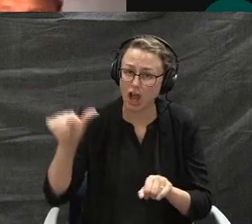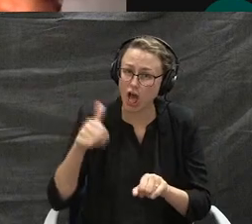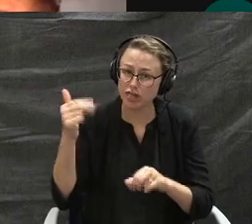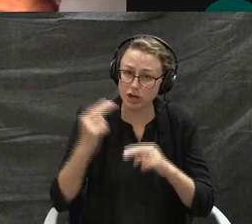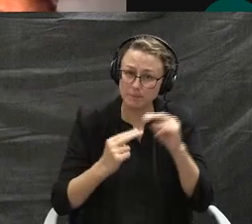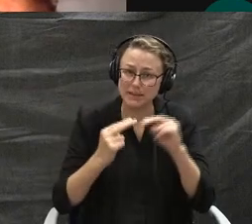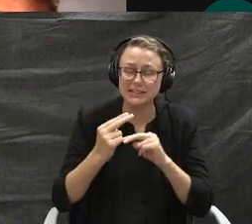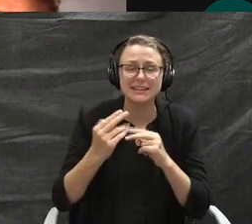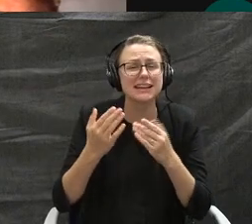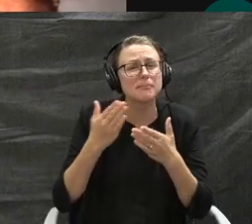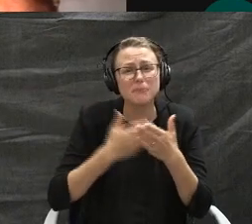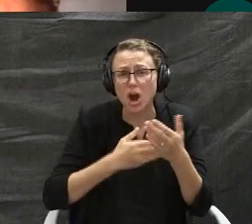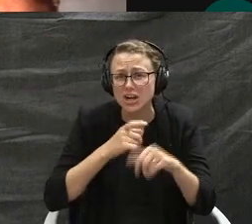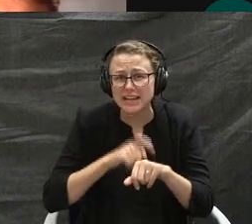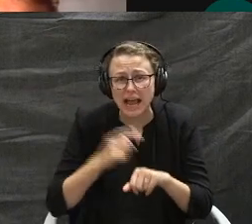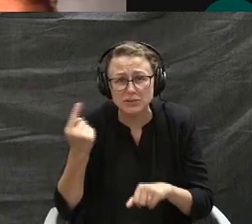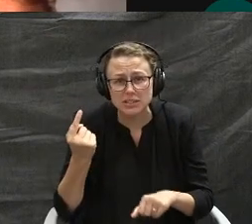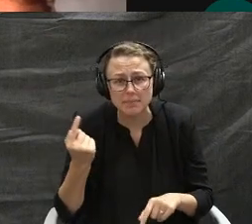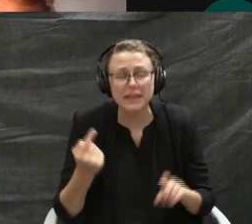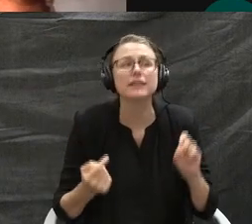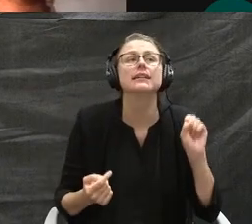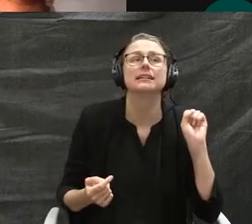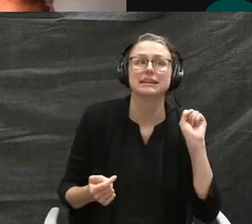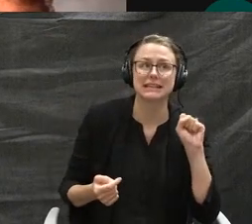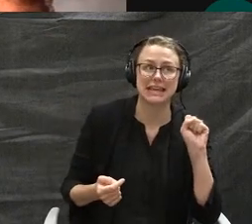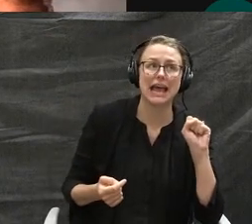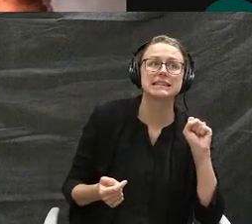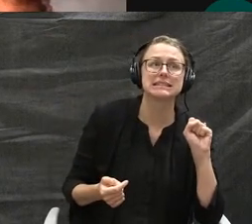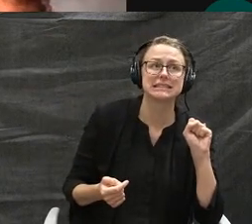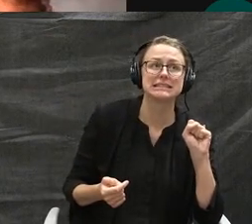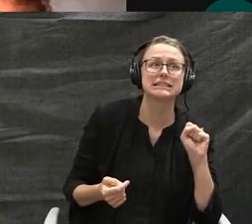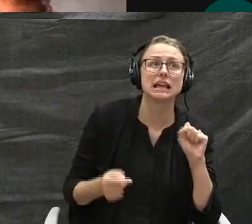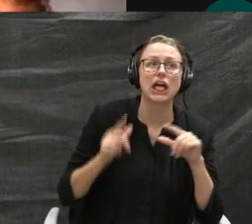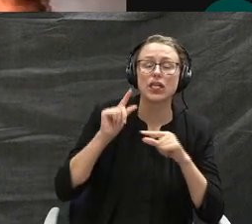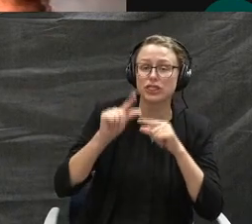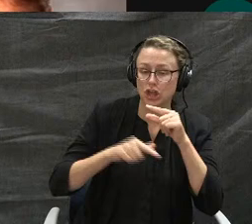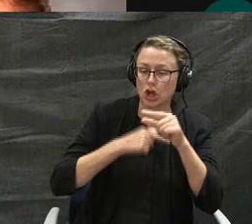time? Yes, yes. I would say just the global business class is a 3